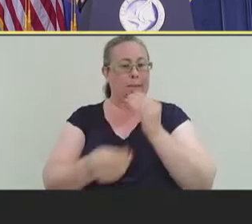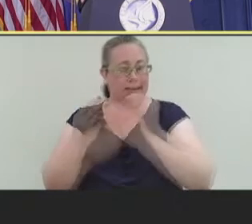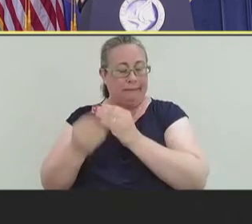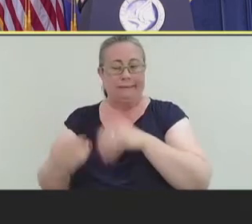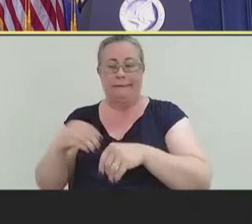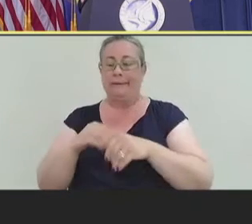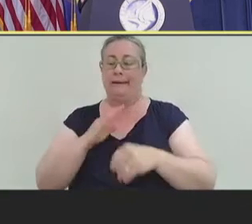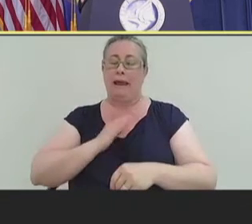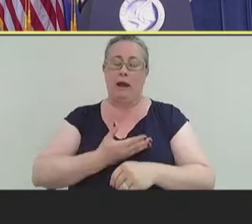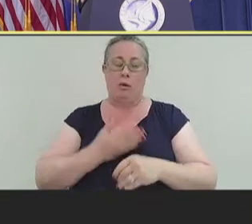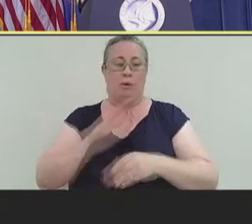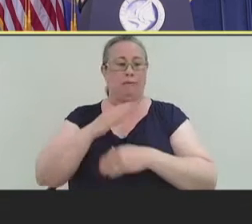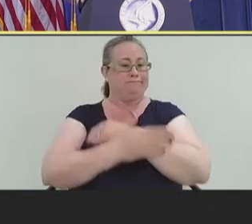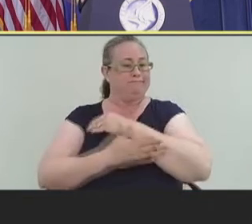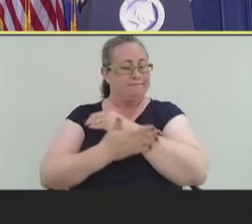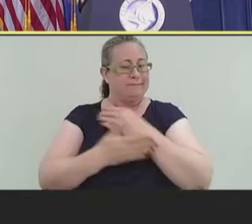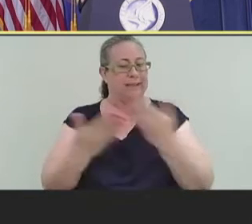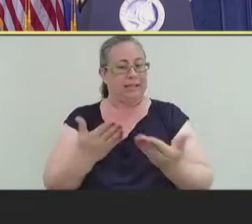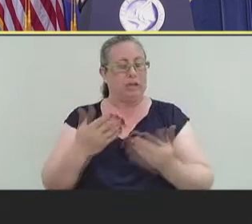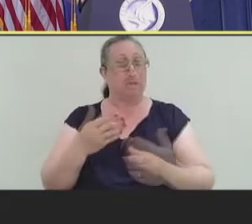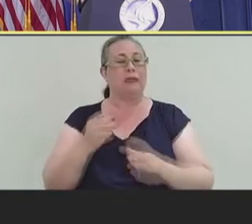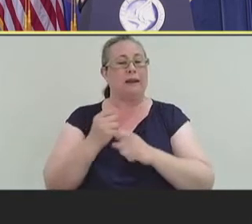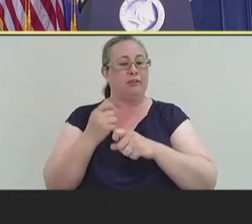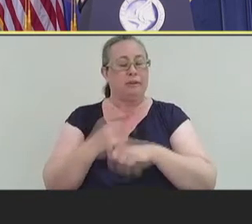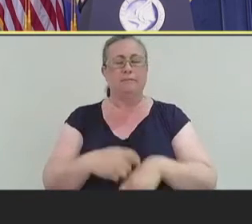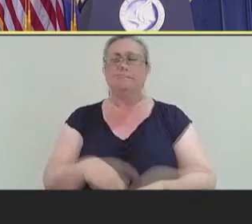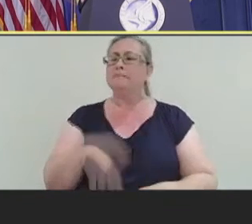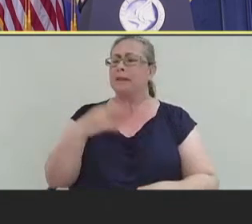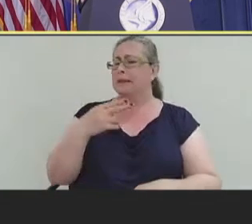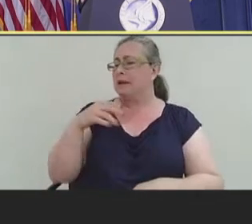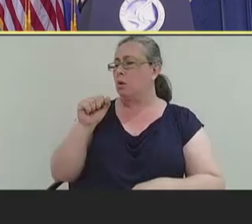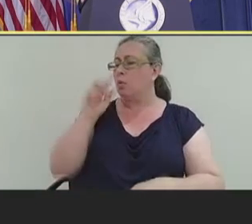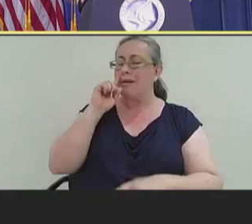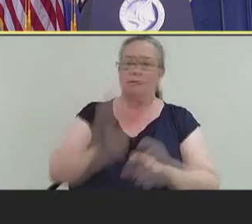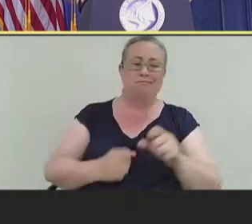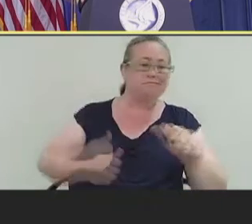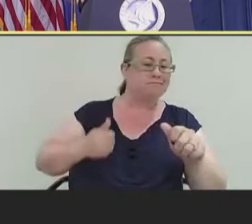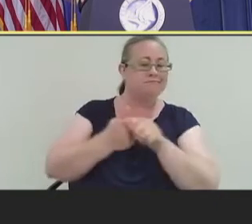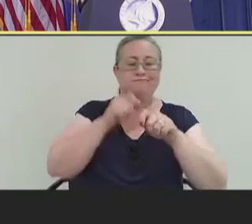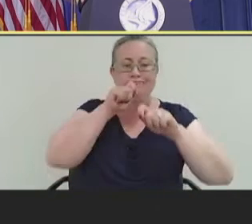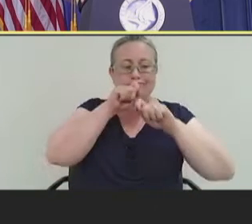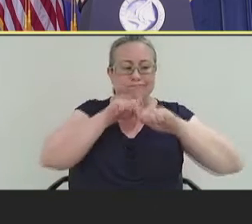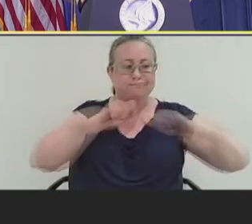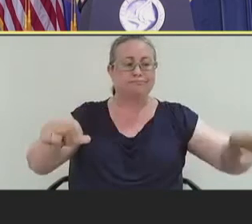As we've done in the past, HHS will release an updated Vaccines National Strategic Plan.